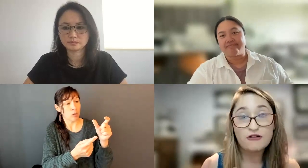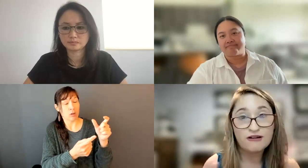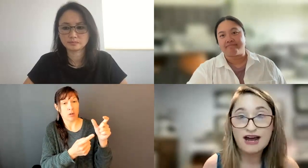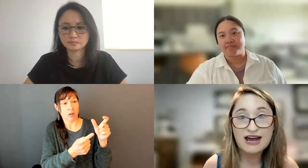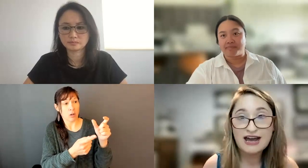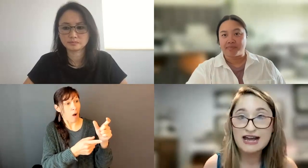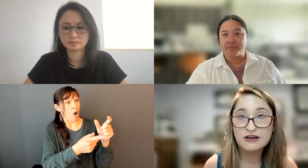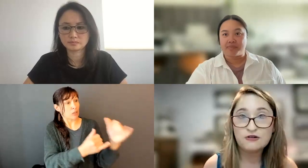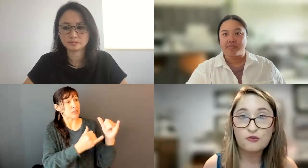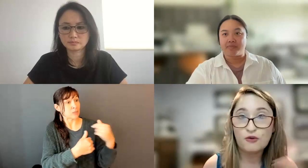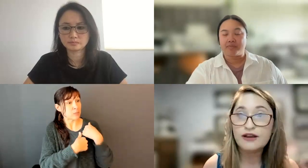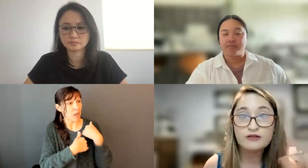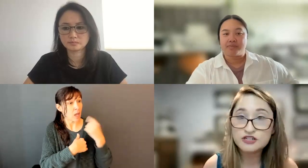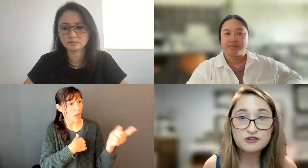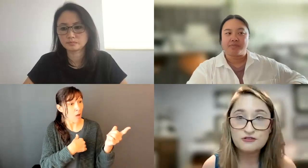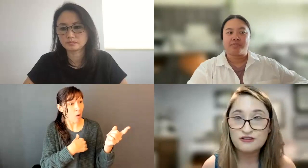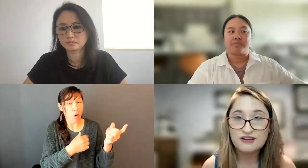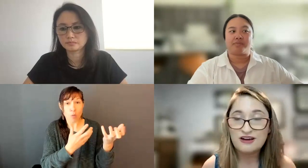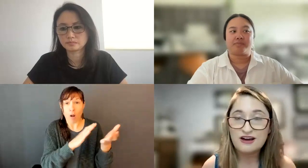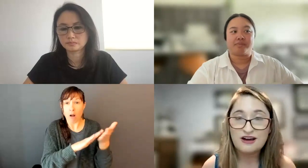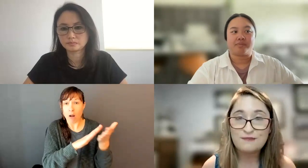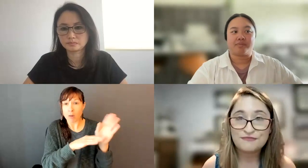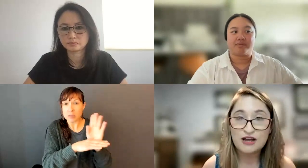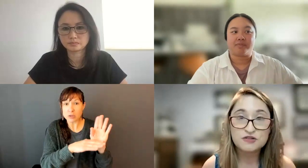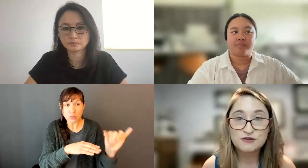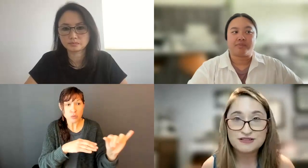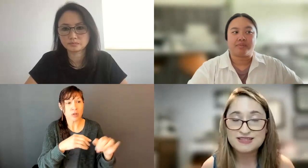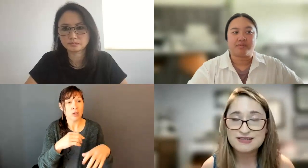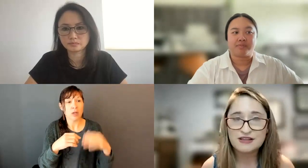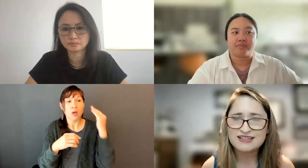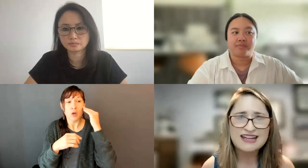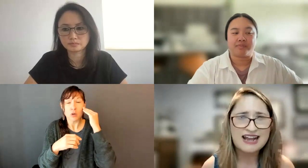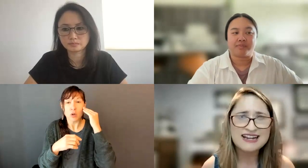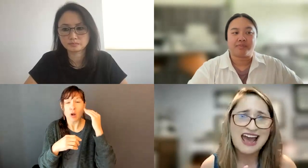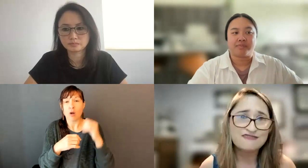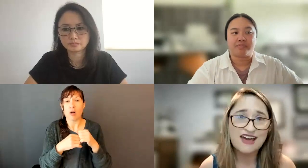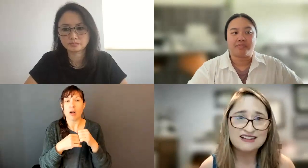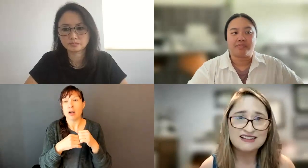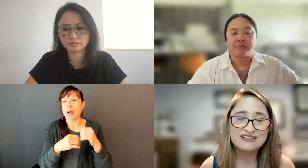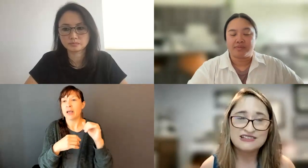"Oh, I know one or two entrepreneurs with disabilities." I didn't have that.